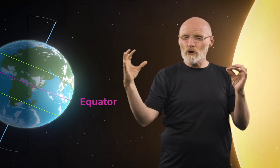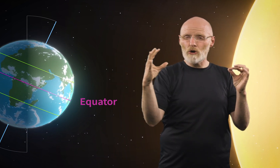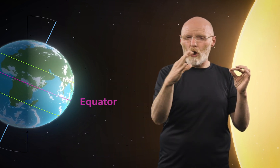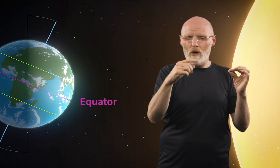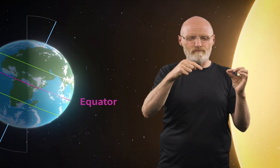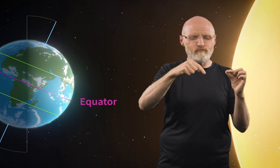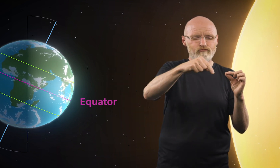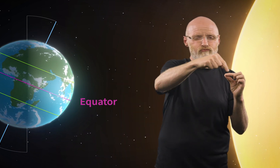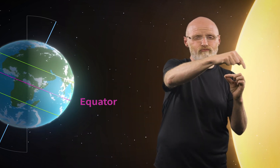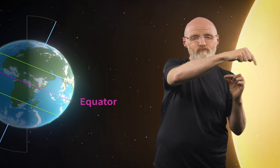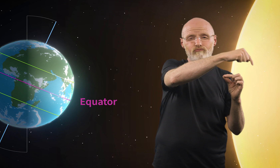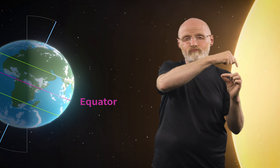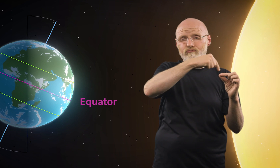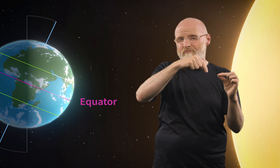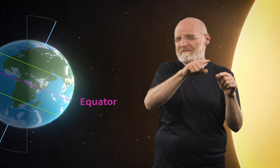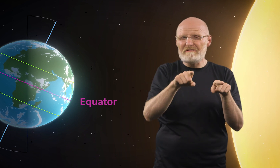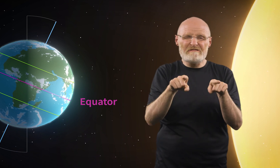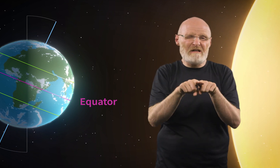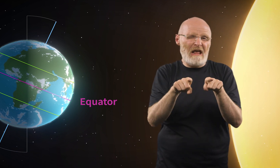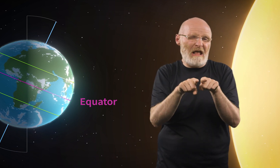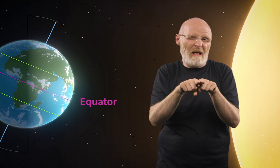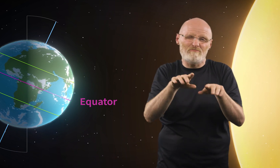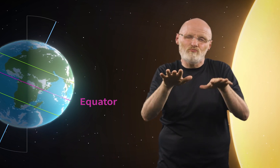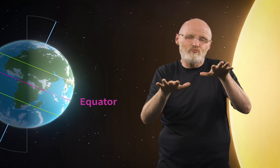Throughout the year, the sunlight shines more evenly here.